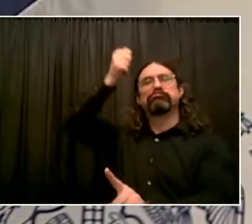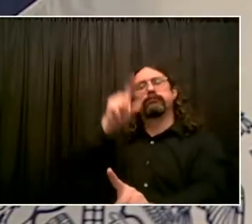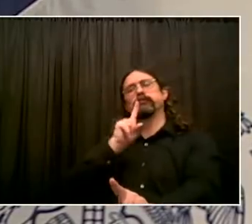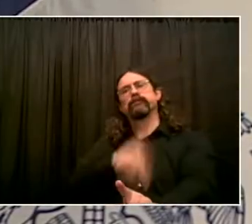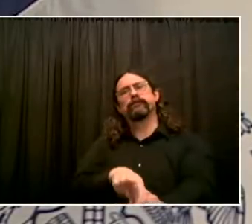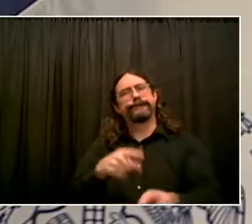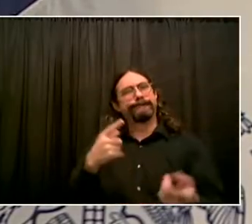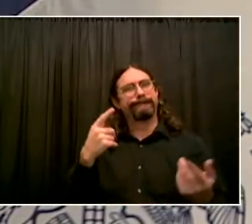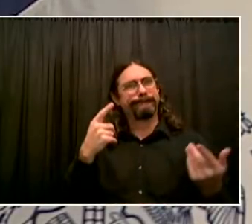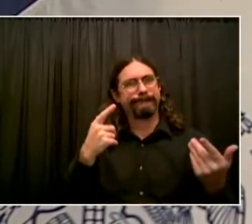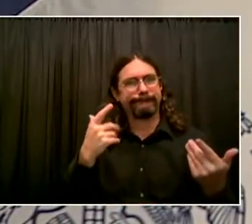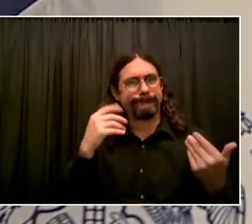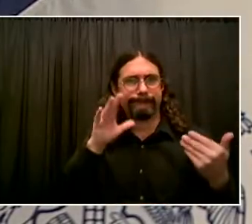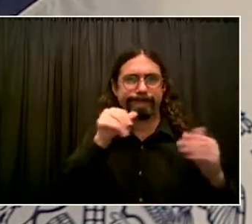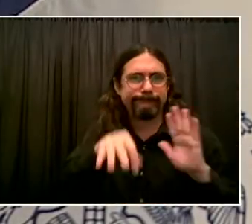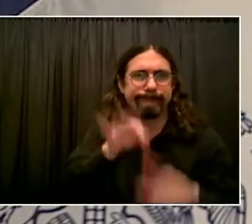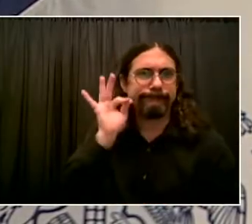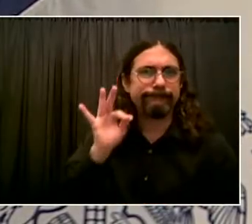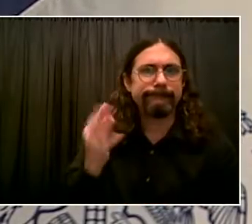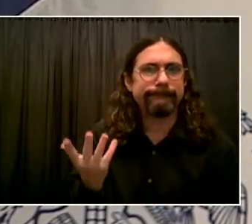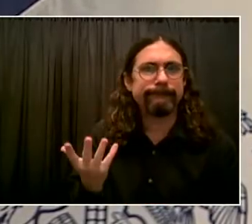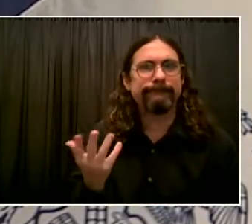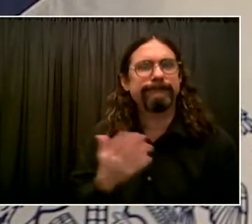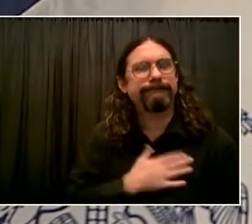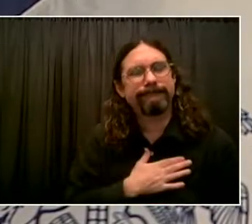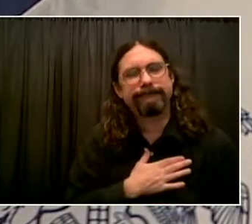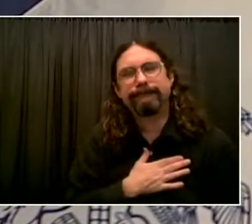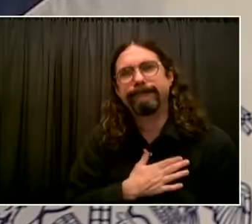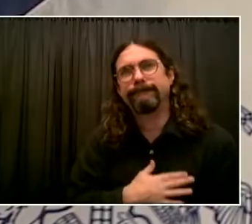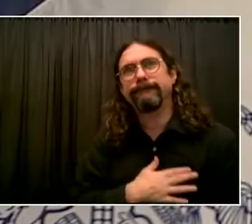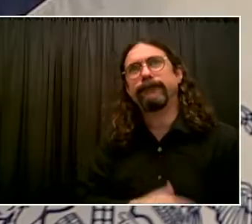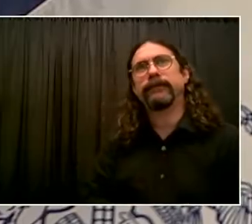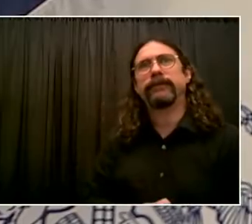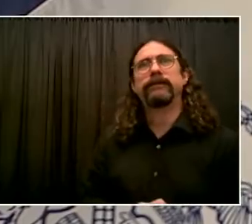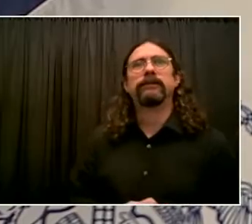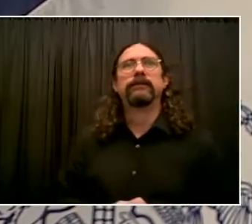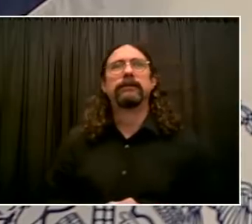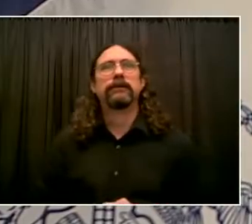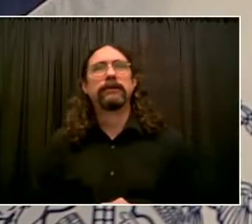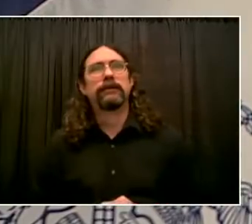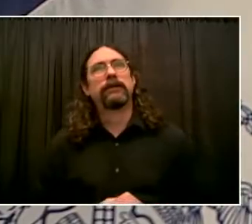AND EVERYONE WHO WAS INVOLVED. THEY HAVE NOT BEEN BROUGHT TO JUSTICE. THAT S WATHE PAIN TO ME OF THIS EXONERATONI.